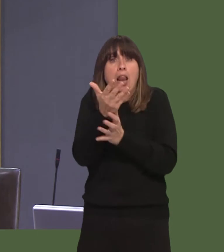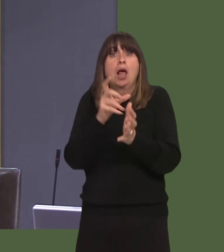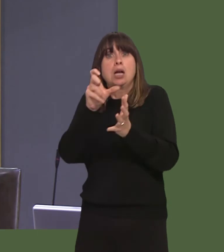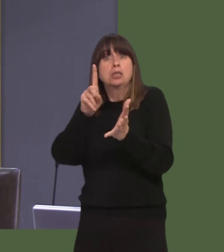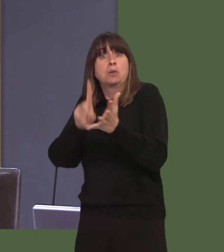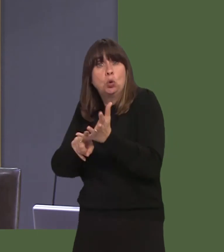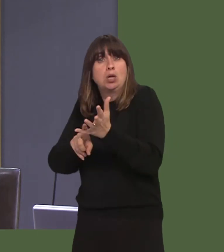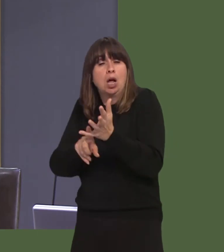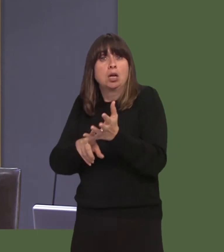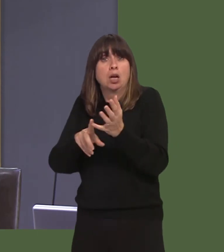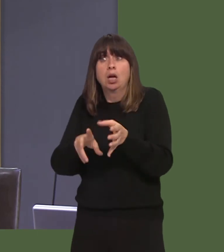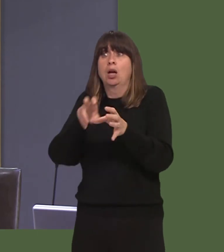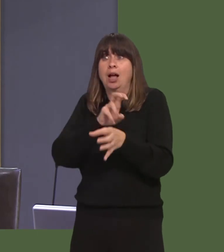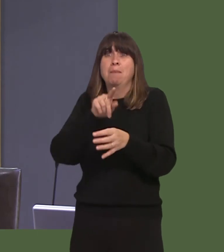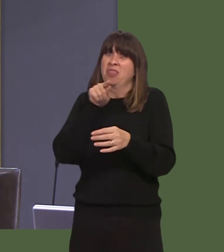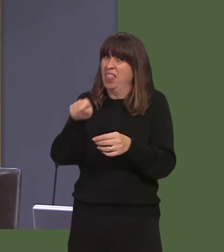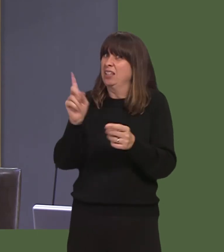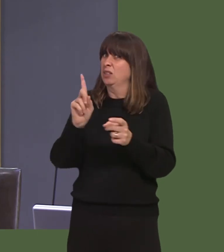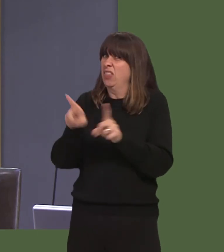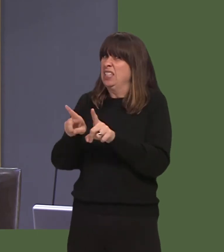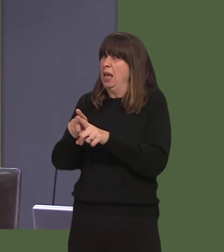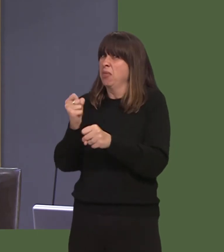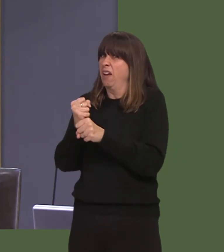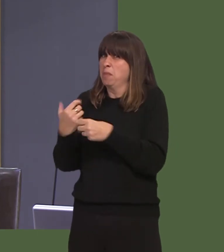union, which is, of course, precisely the policy of the current United Kingdom Government.